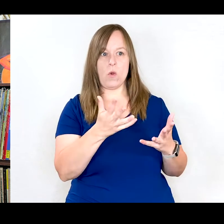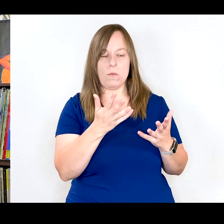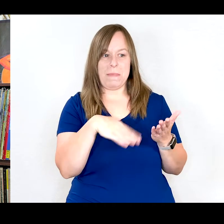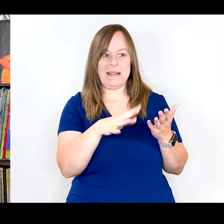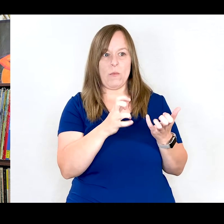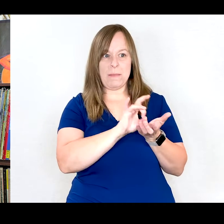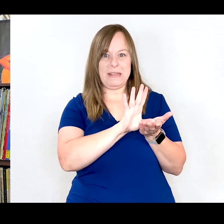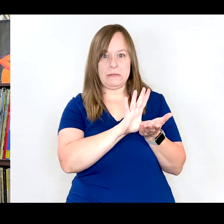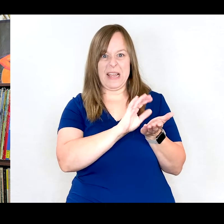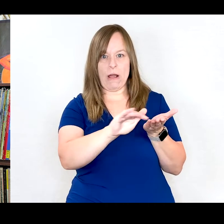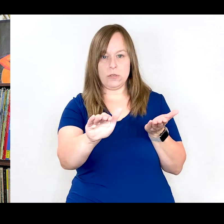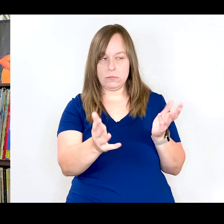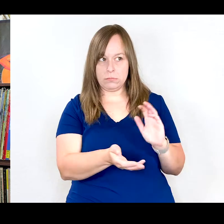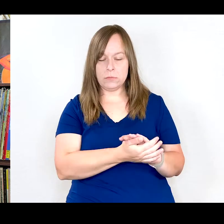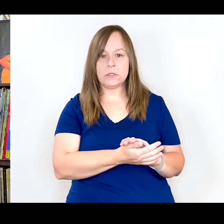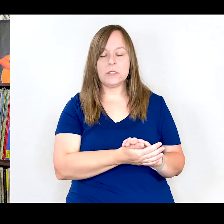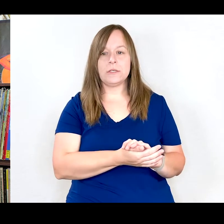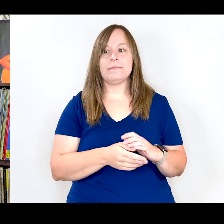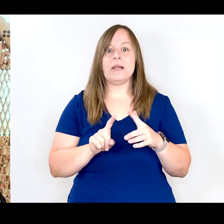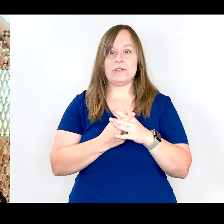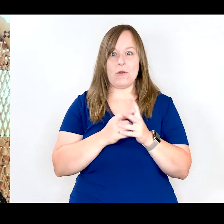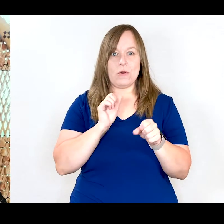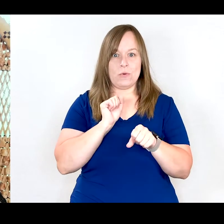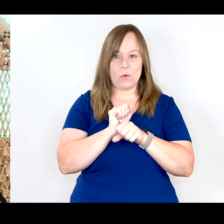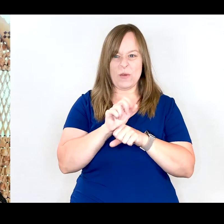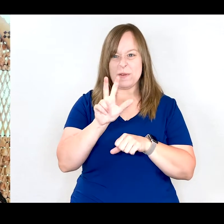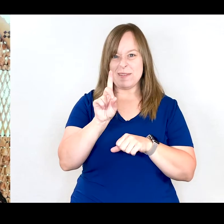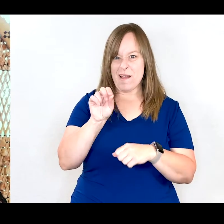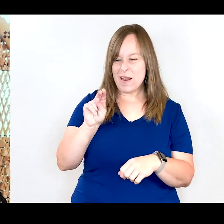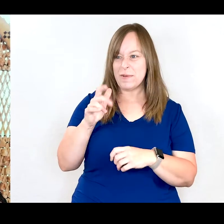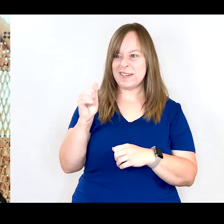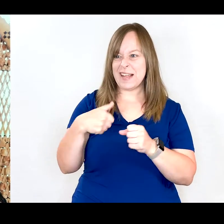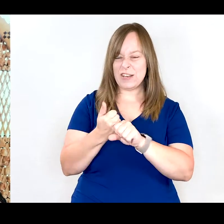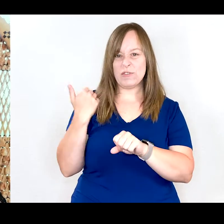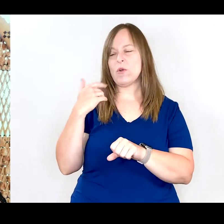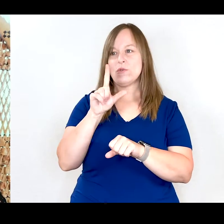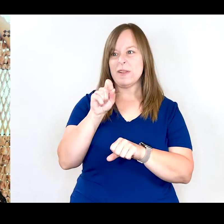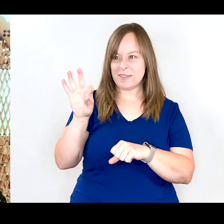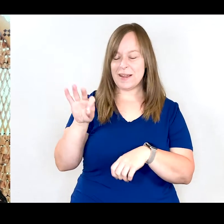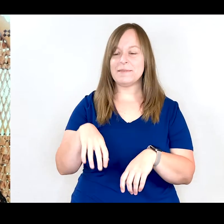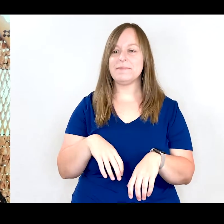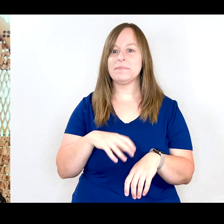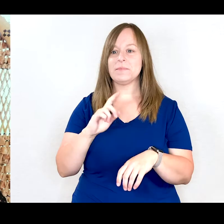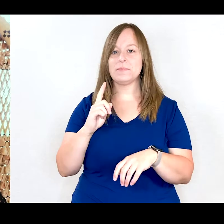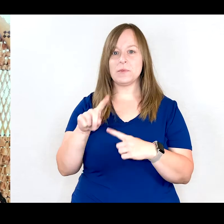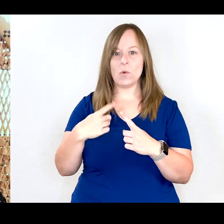my landlord basically wanted me gone. I started working with Donna about 10 years ago in 2009